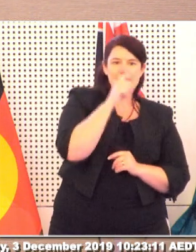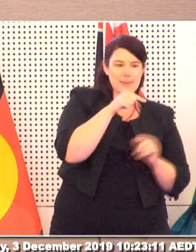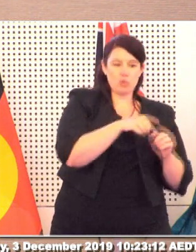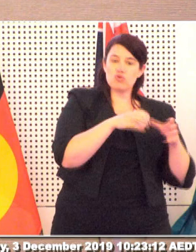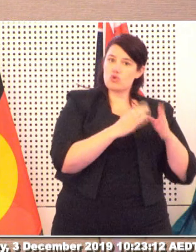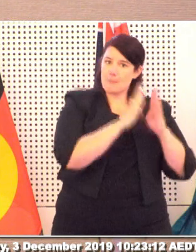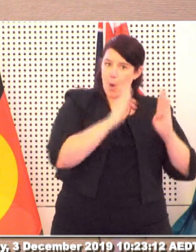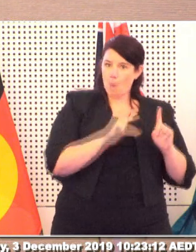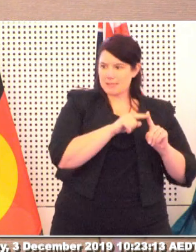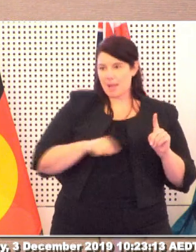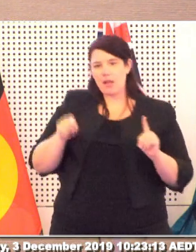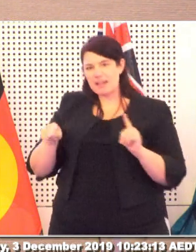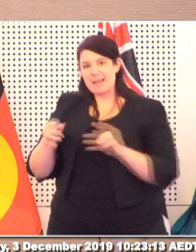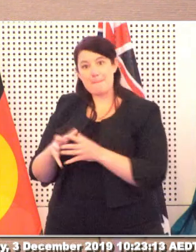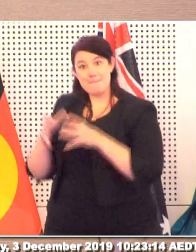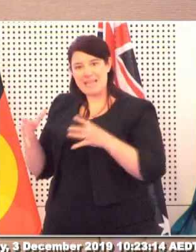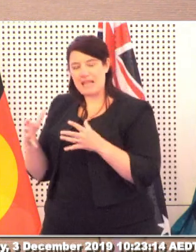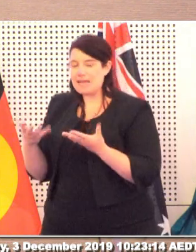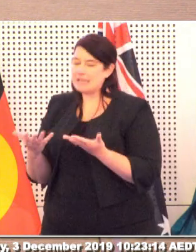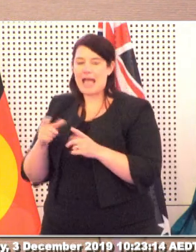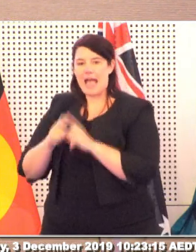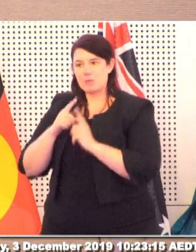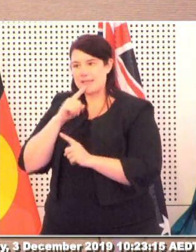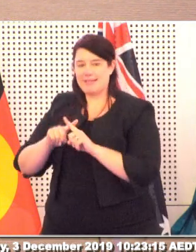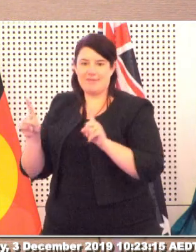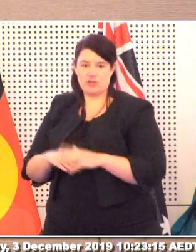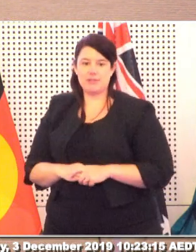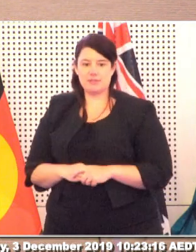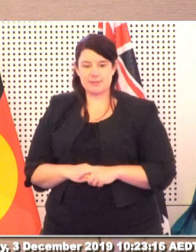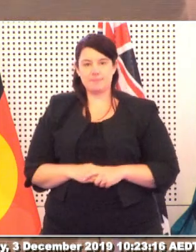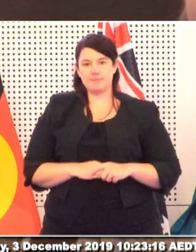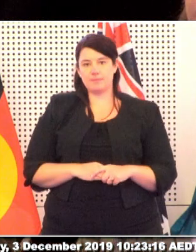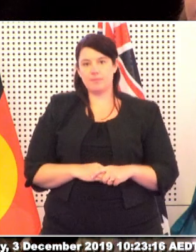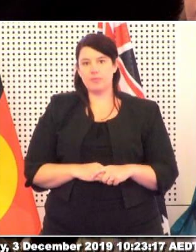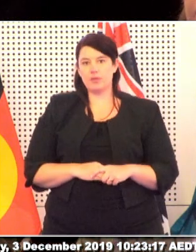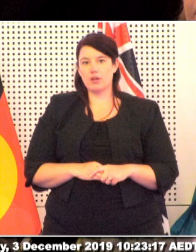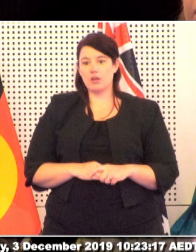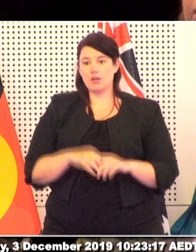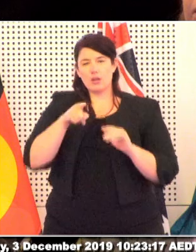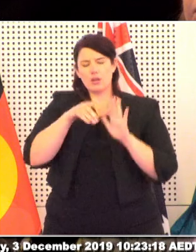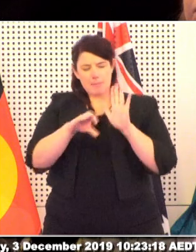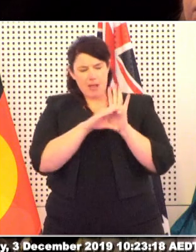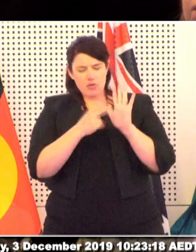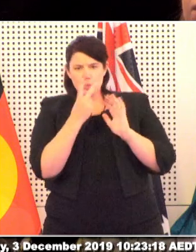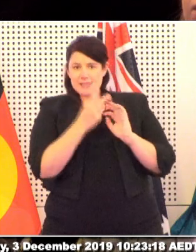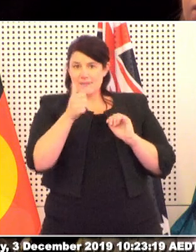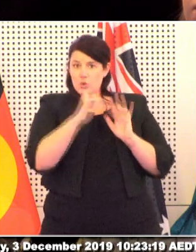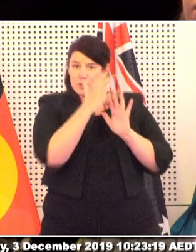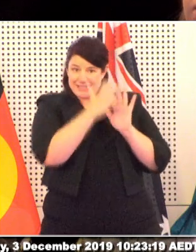large scale institutions. Now, at paragraph 27 of your statement you refer to one of the most